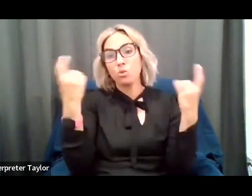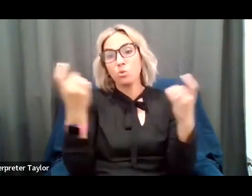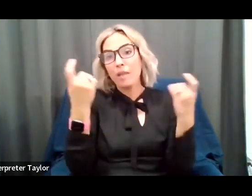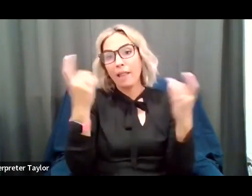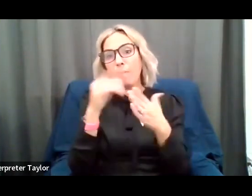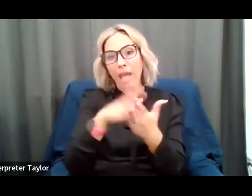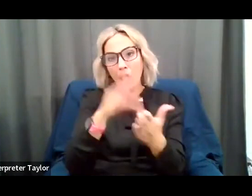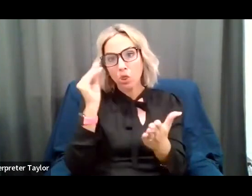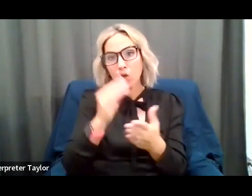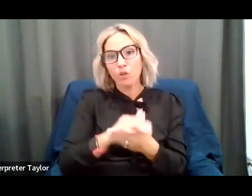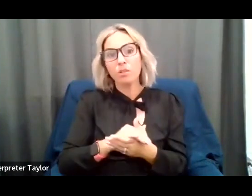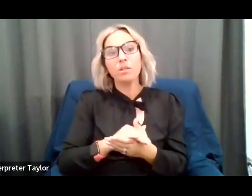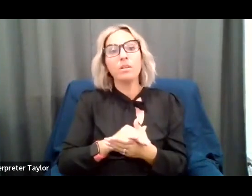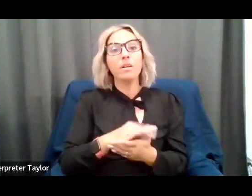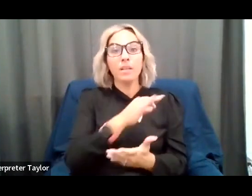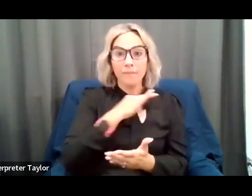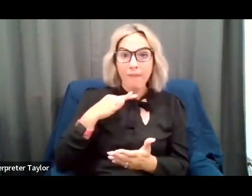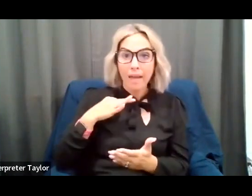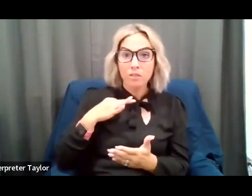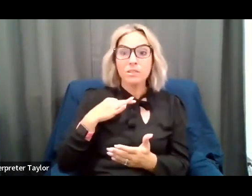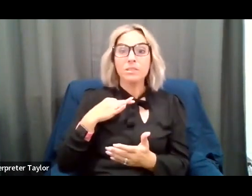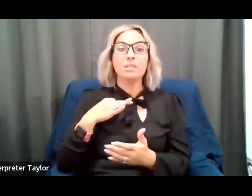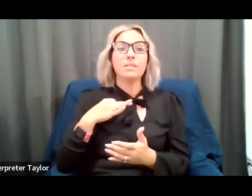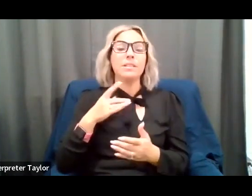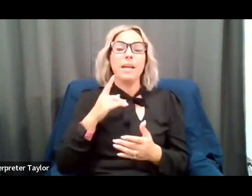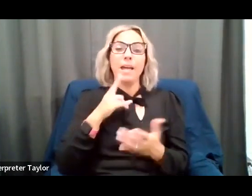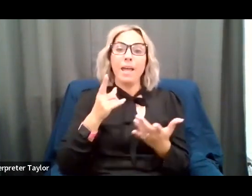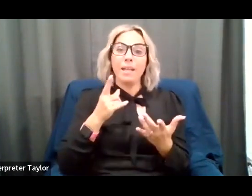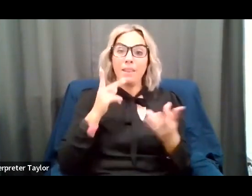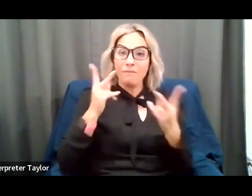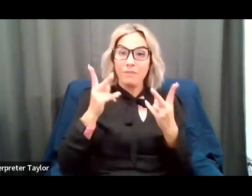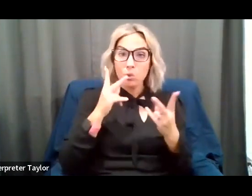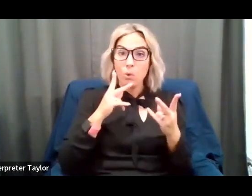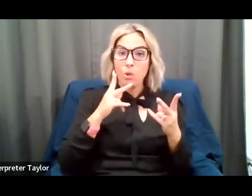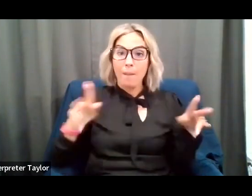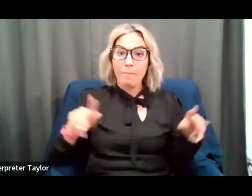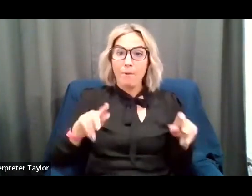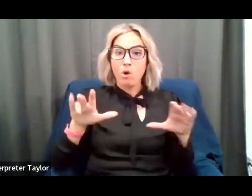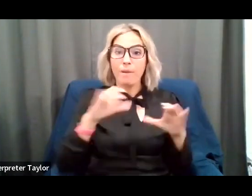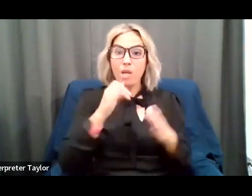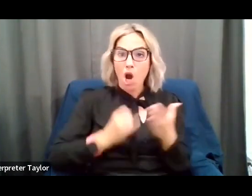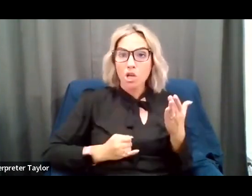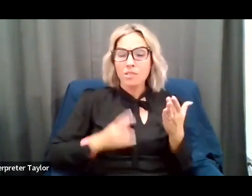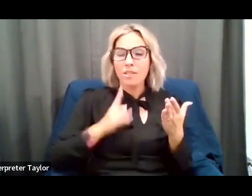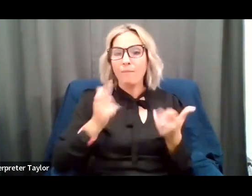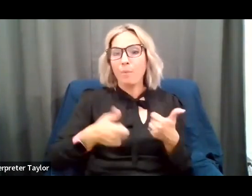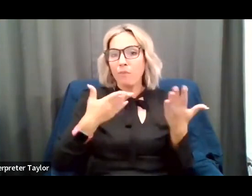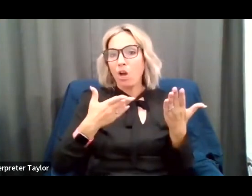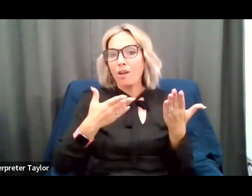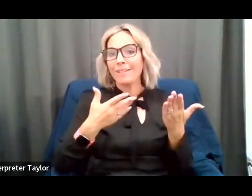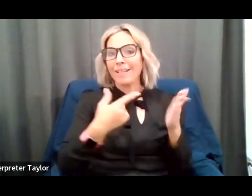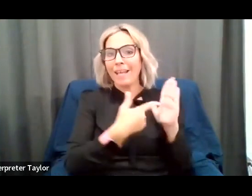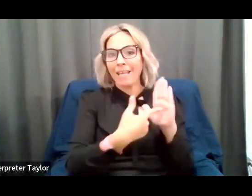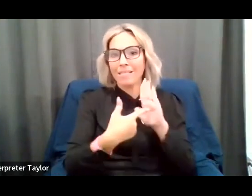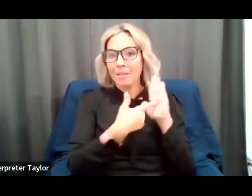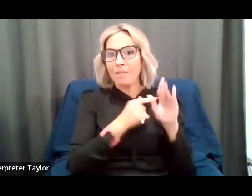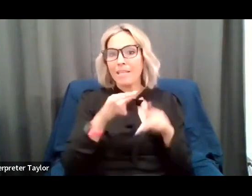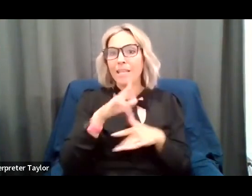The faculty in the Visual and Performing Arts Division also contributed through art exhibits in the gallery. We celebrate, we learn